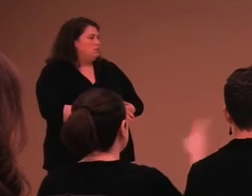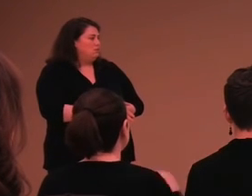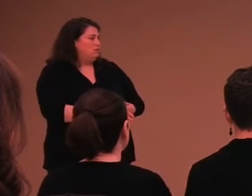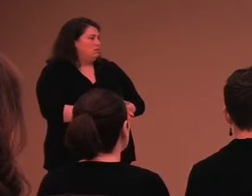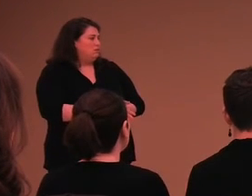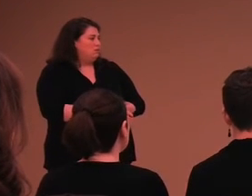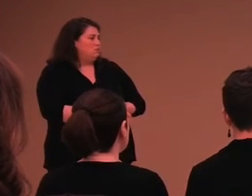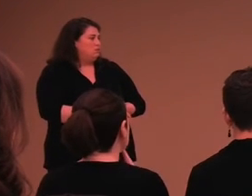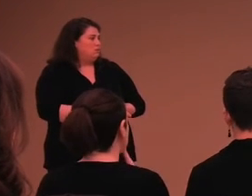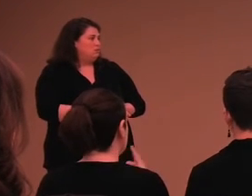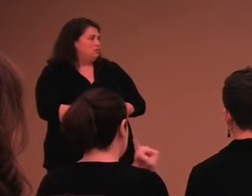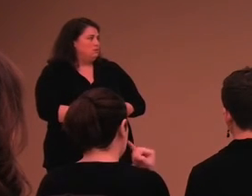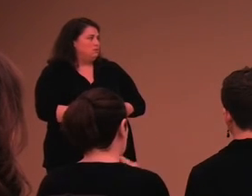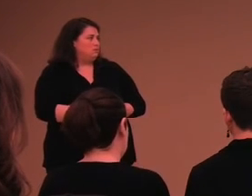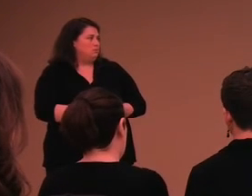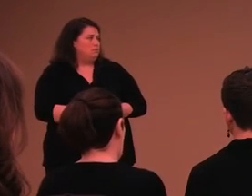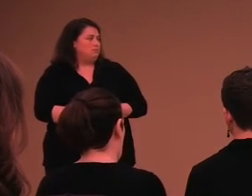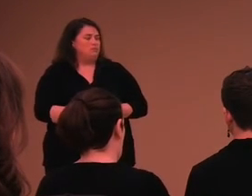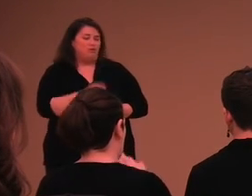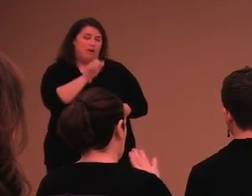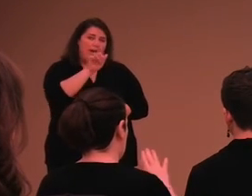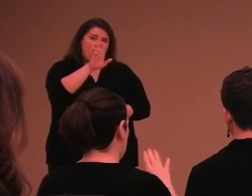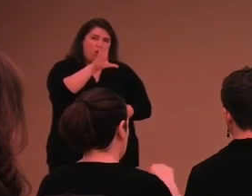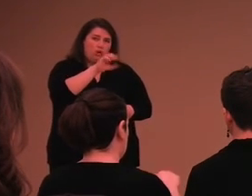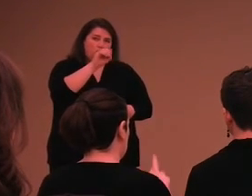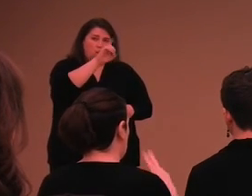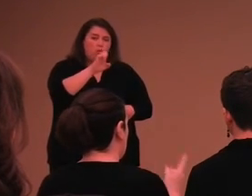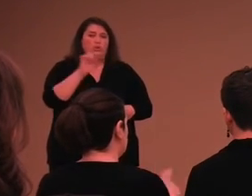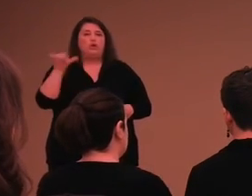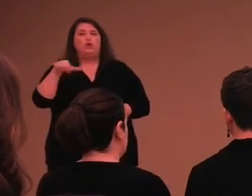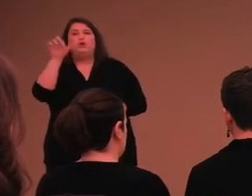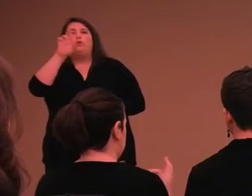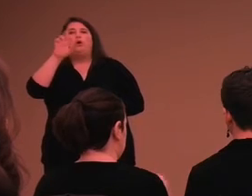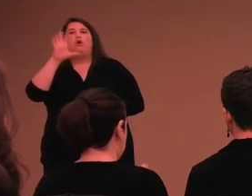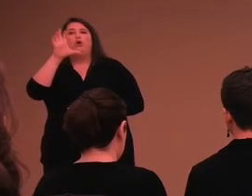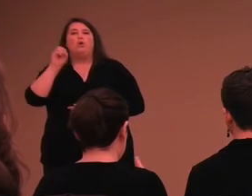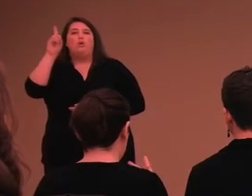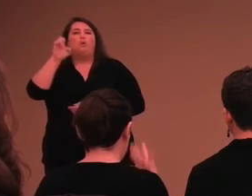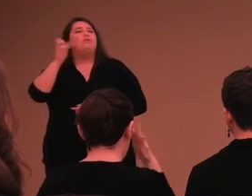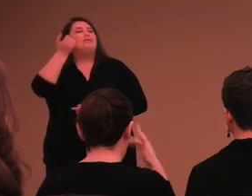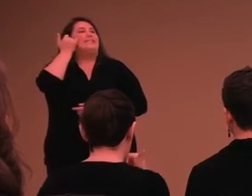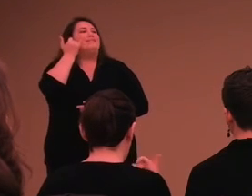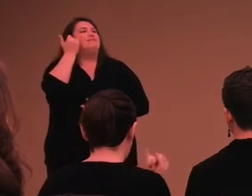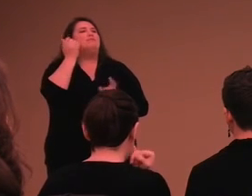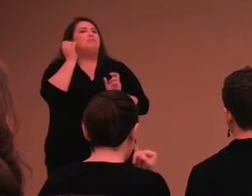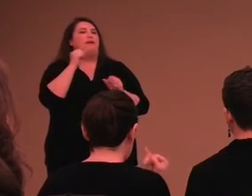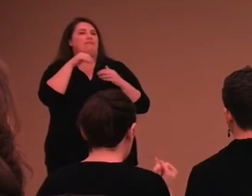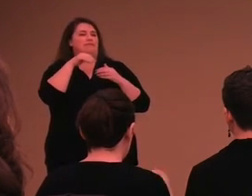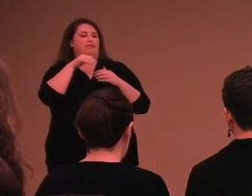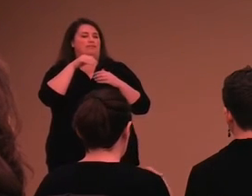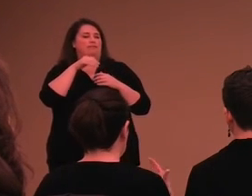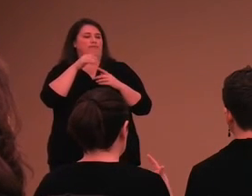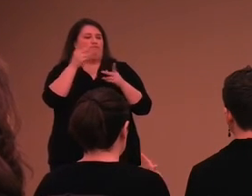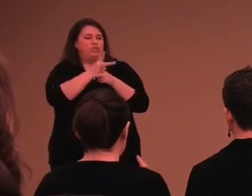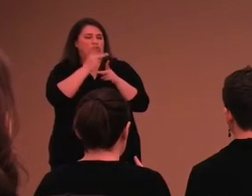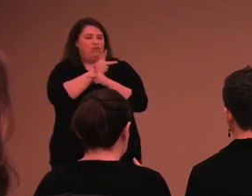With AR codes and other scannable items require a smartphone if you over have come up with a workaround that